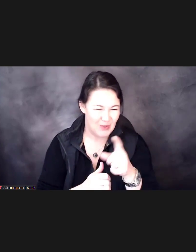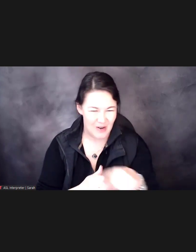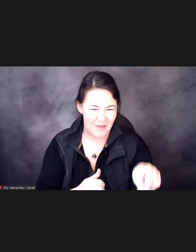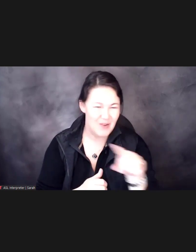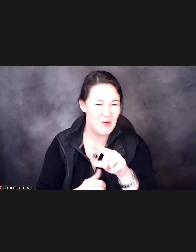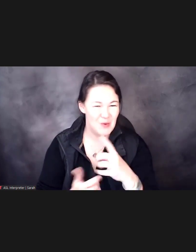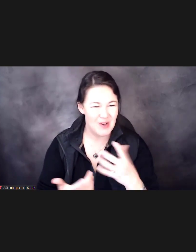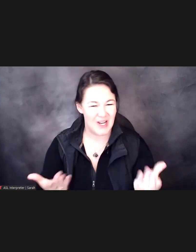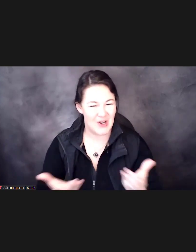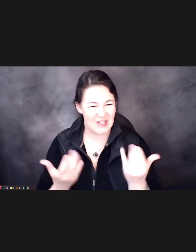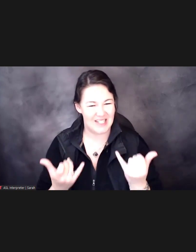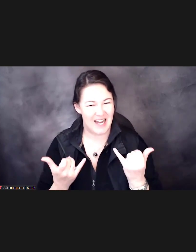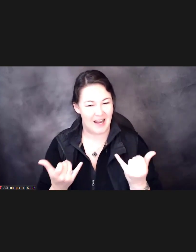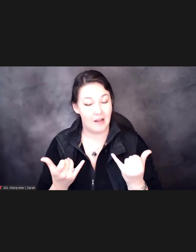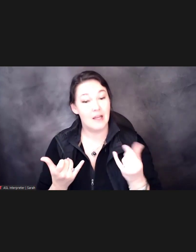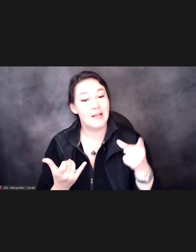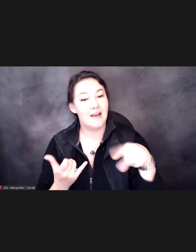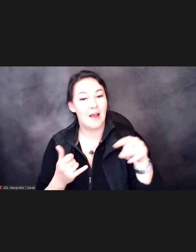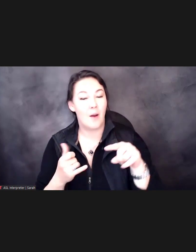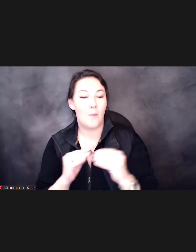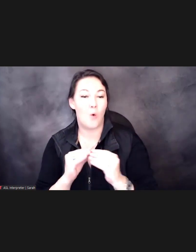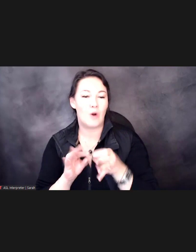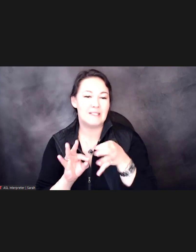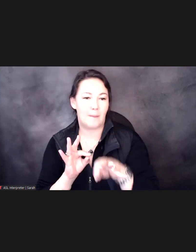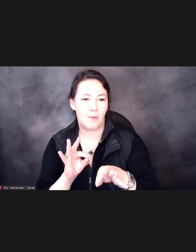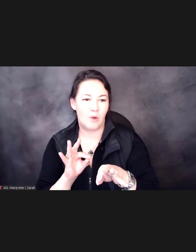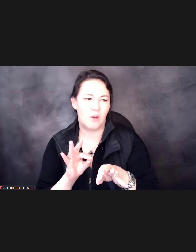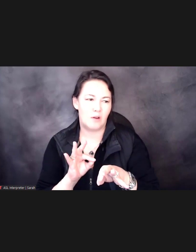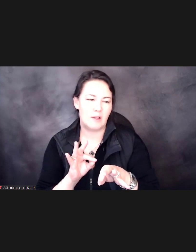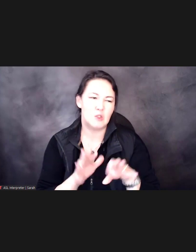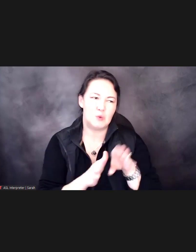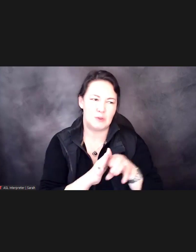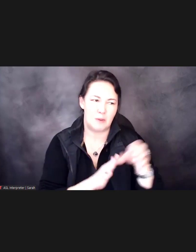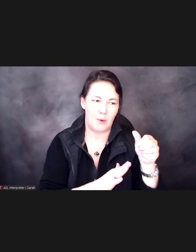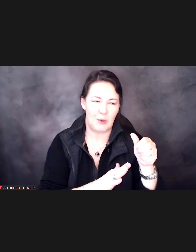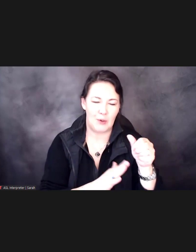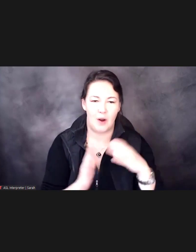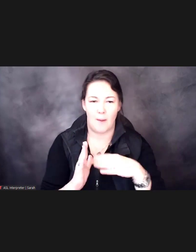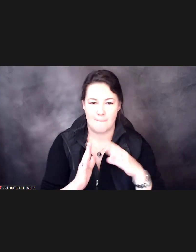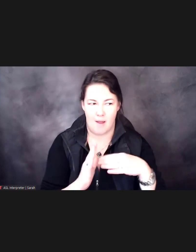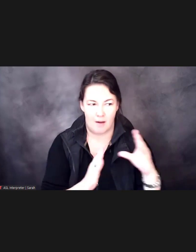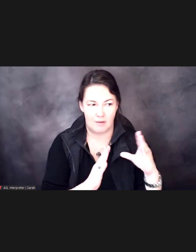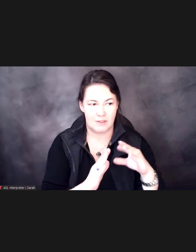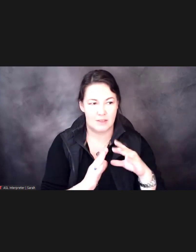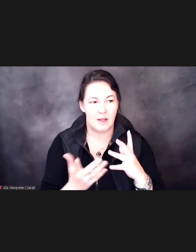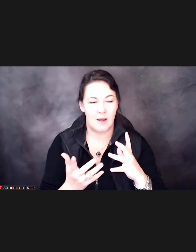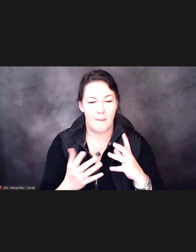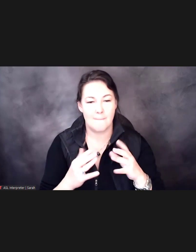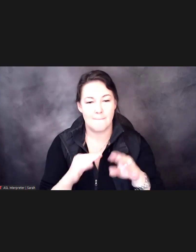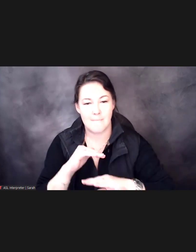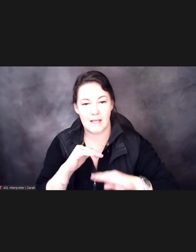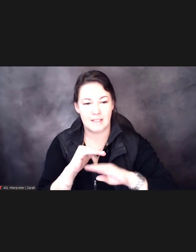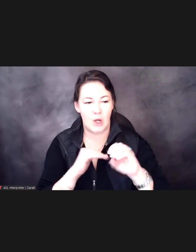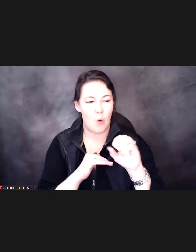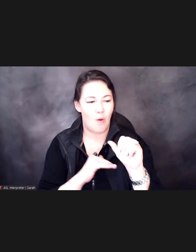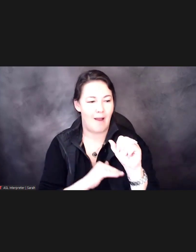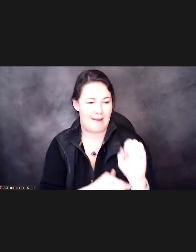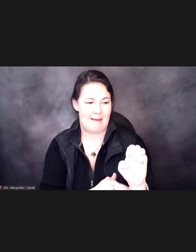participating with us today. These are the simpler and less expensive models, basic OAE